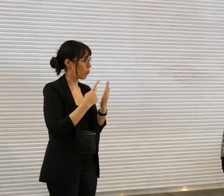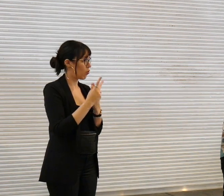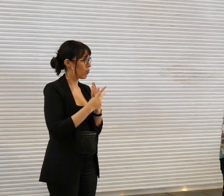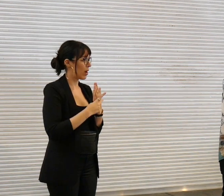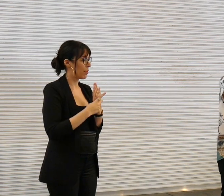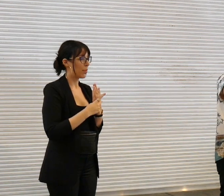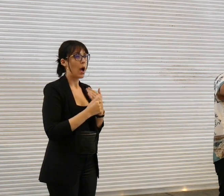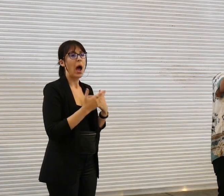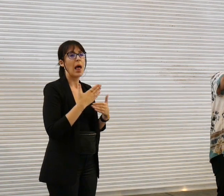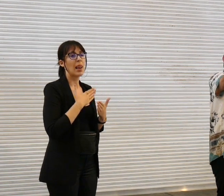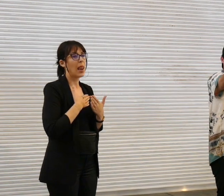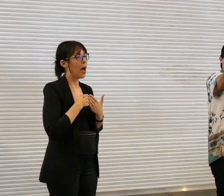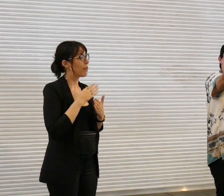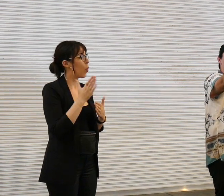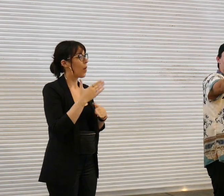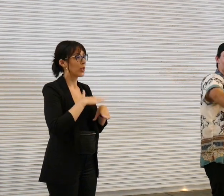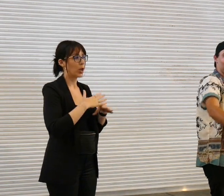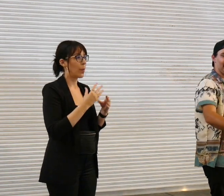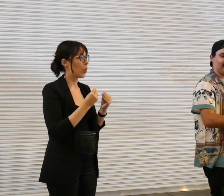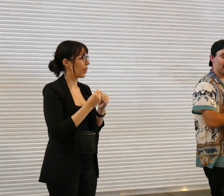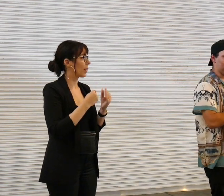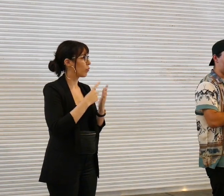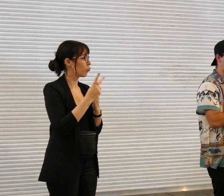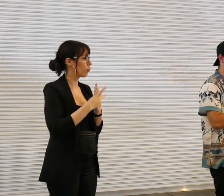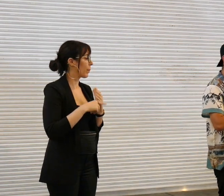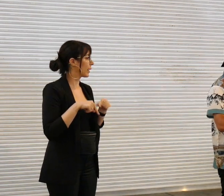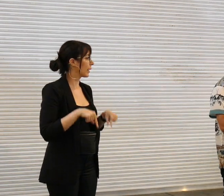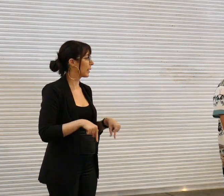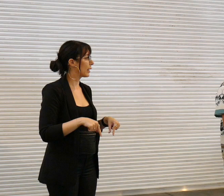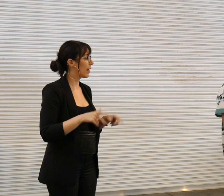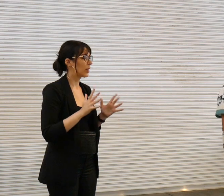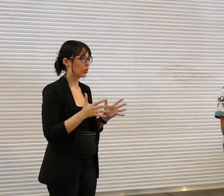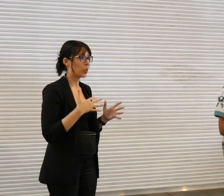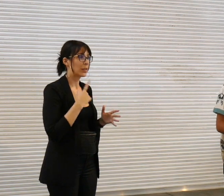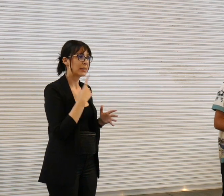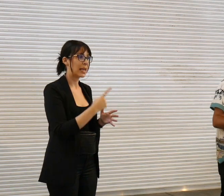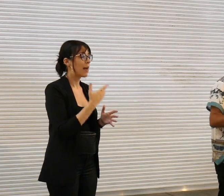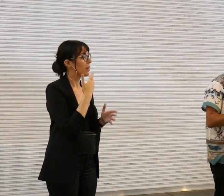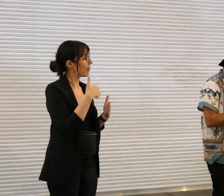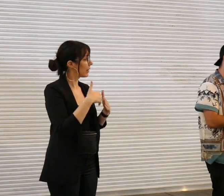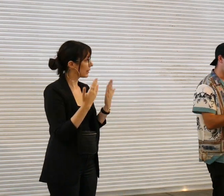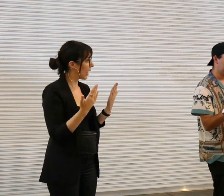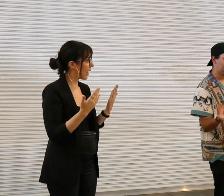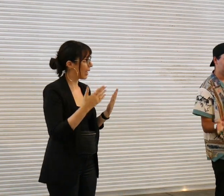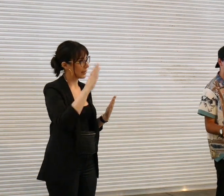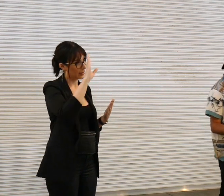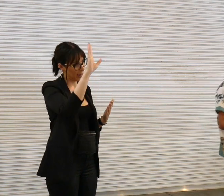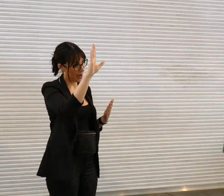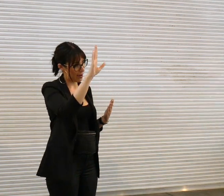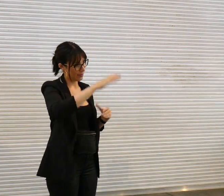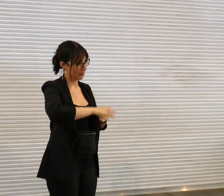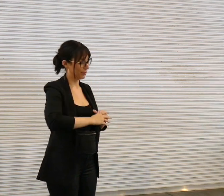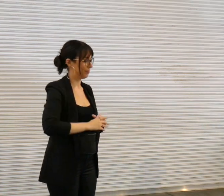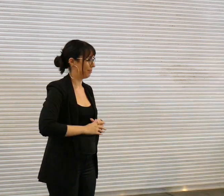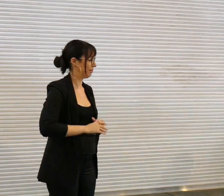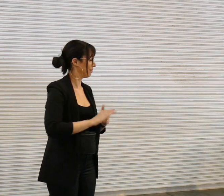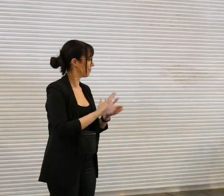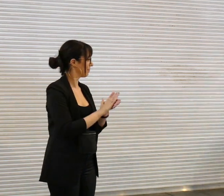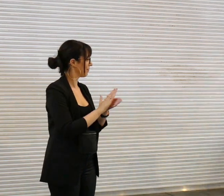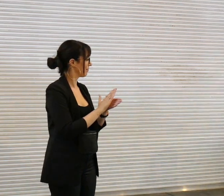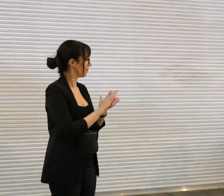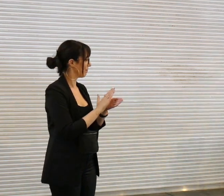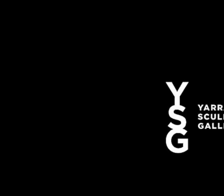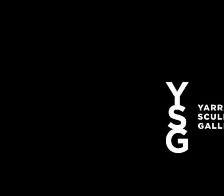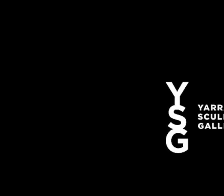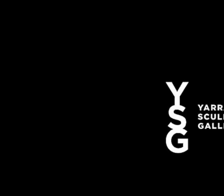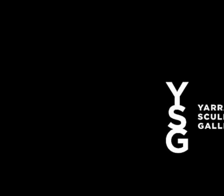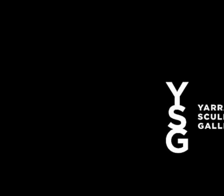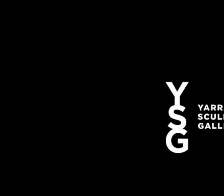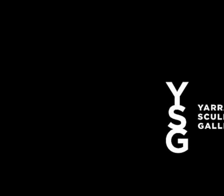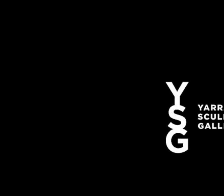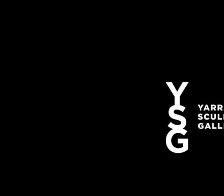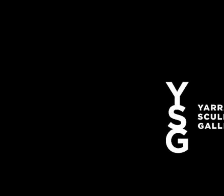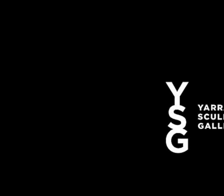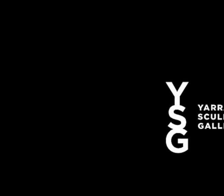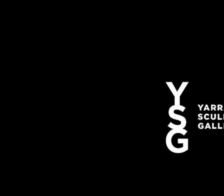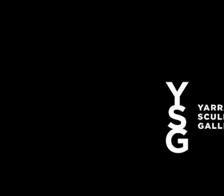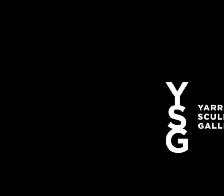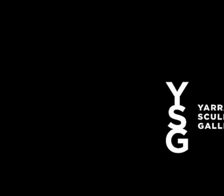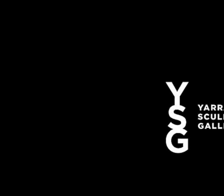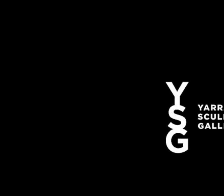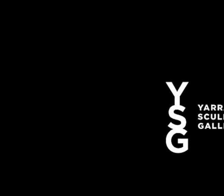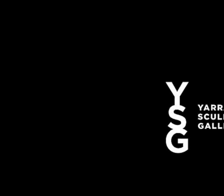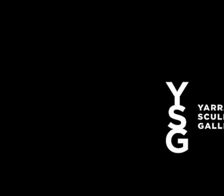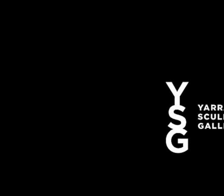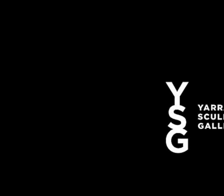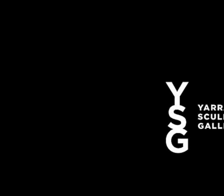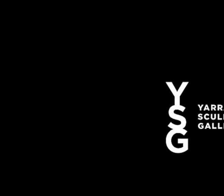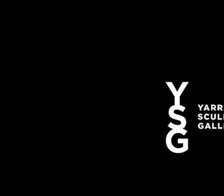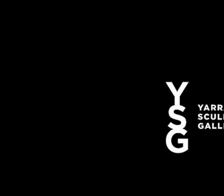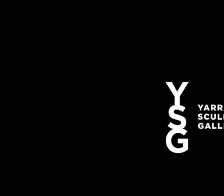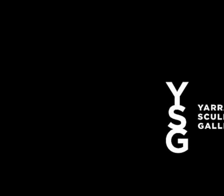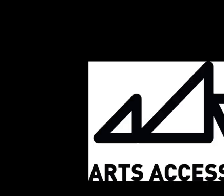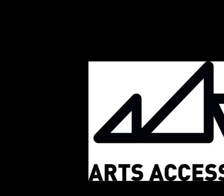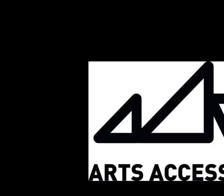every moment of it thank you Dave and um now I want to say have a lovely day that's all